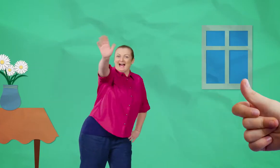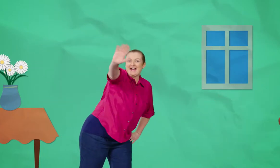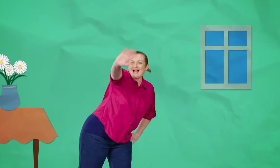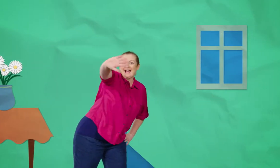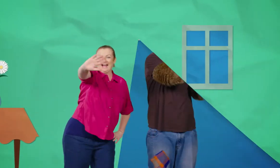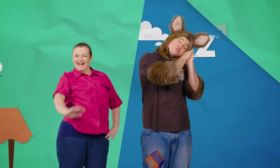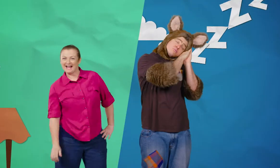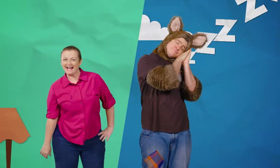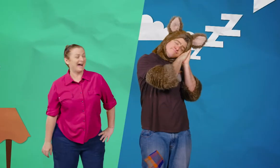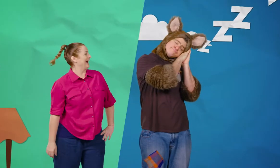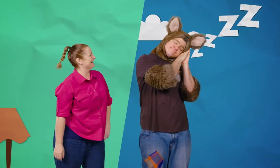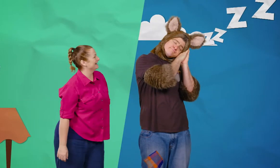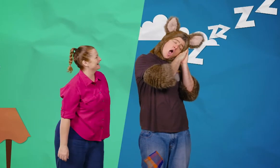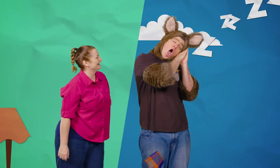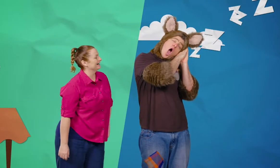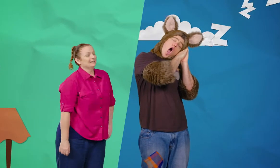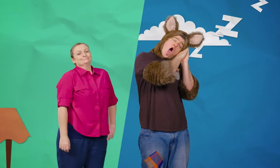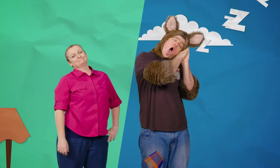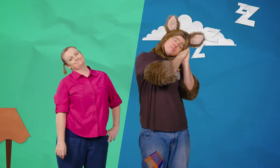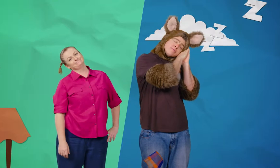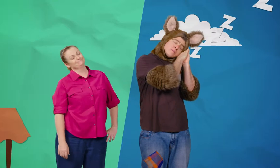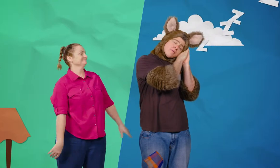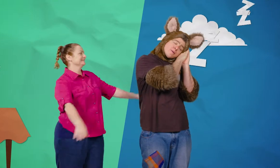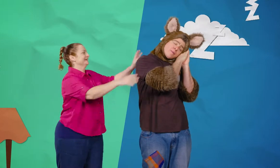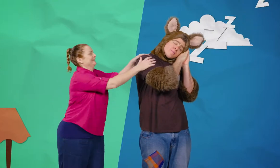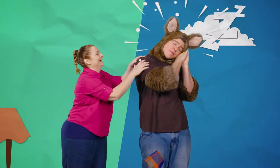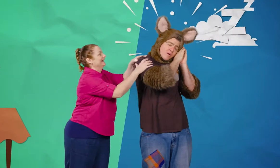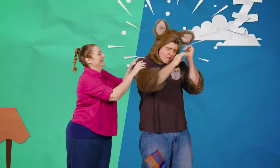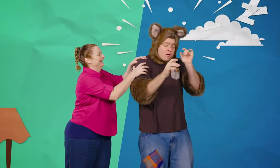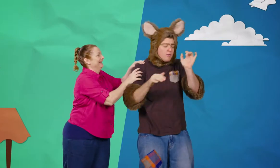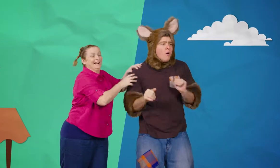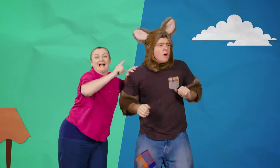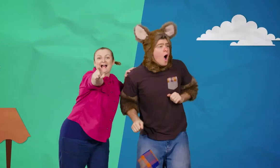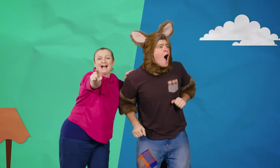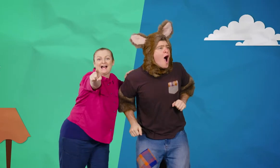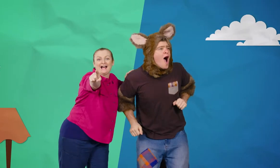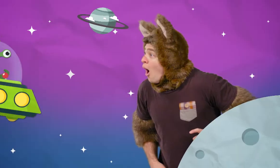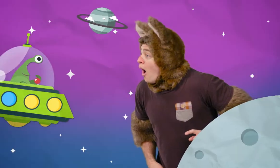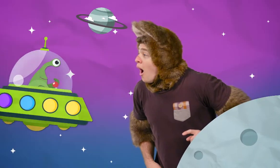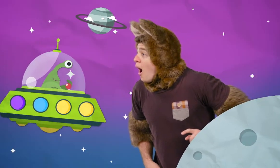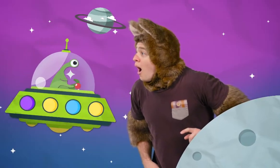Hello. Hmm. Huh? Look! Oh!